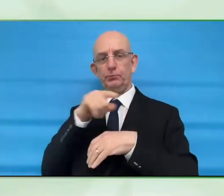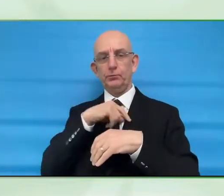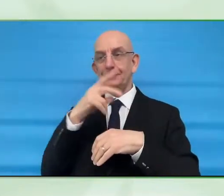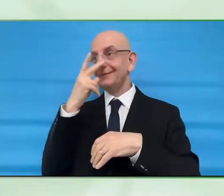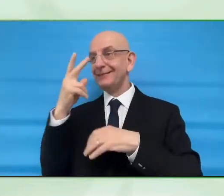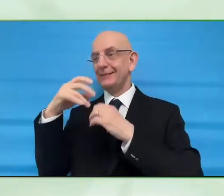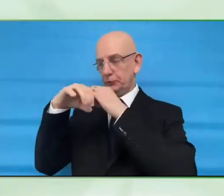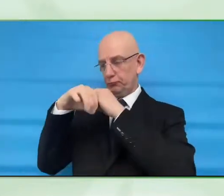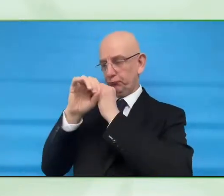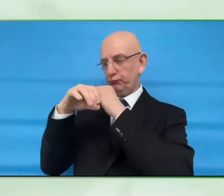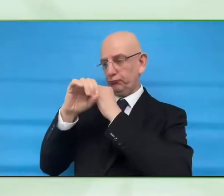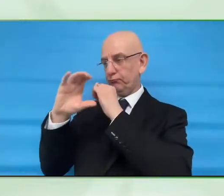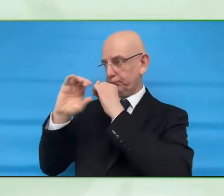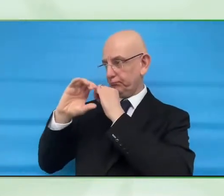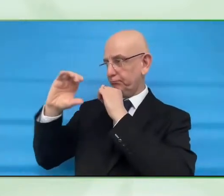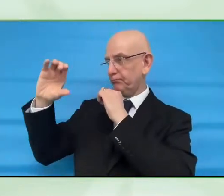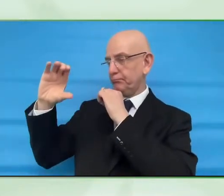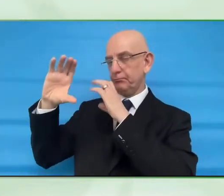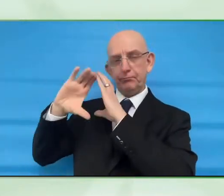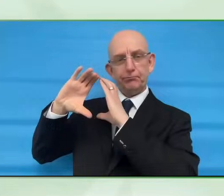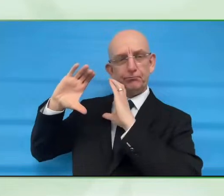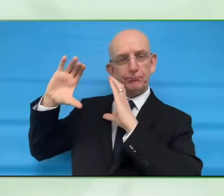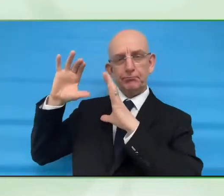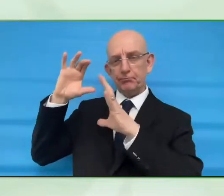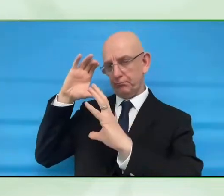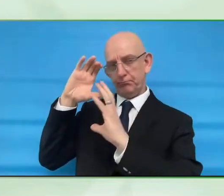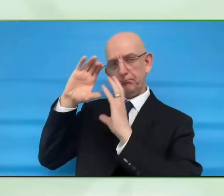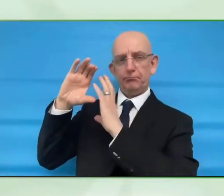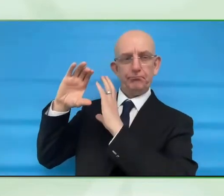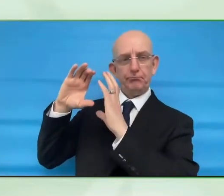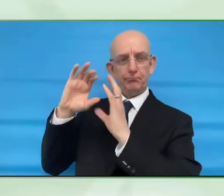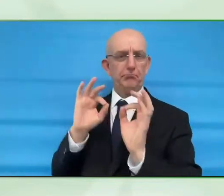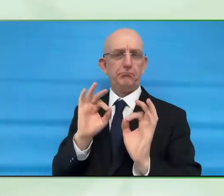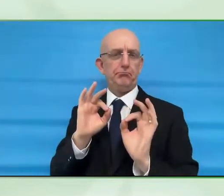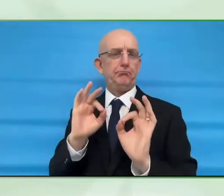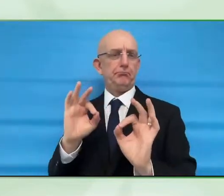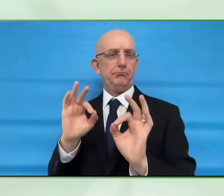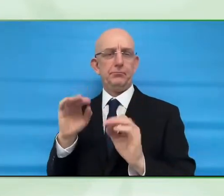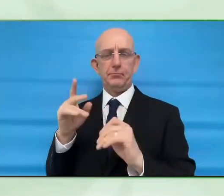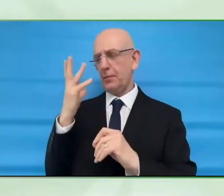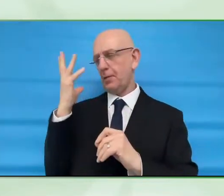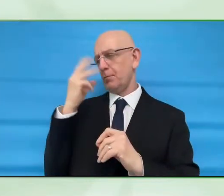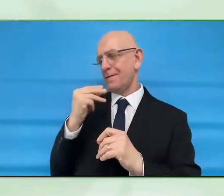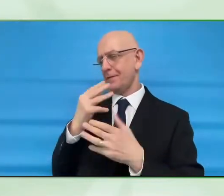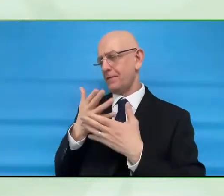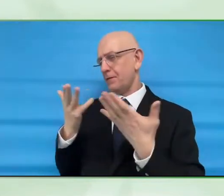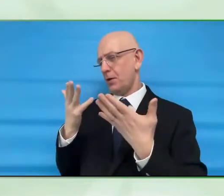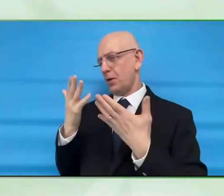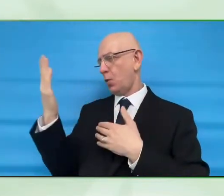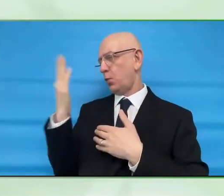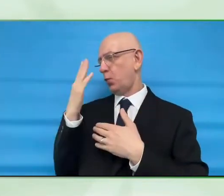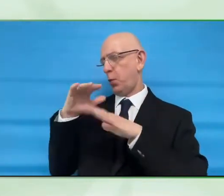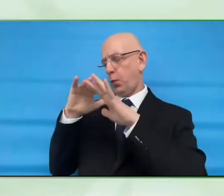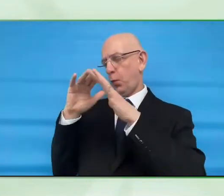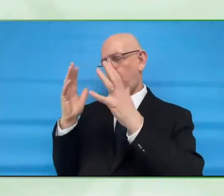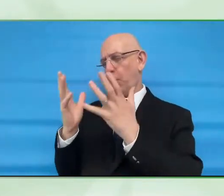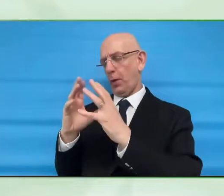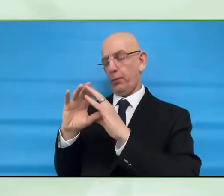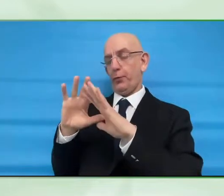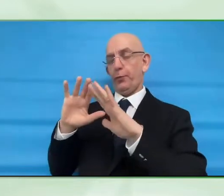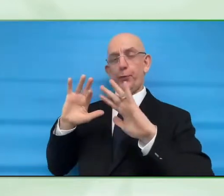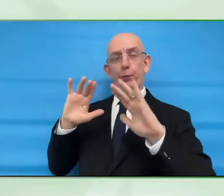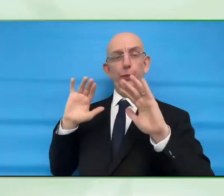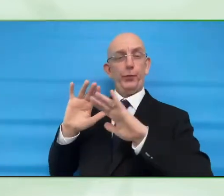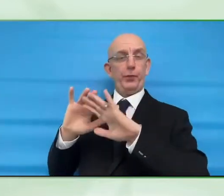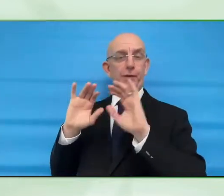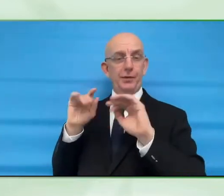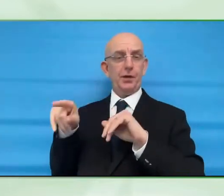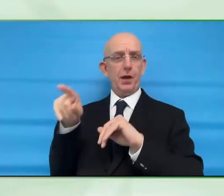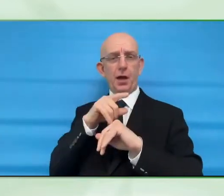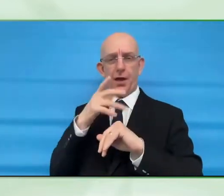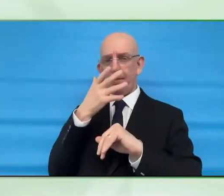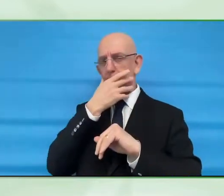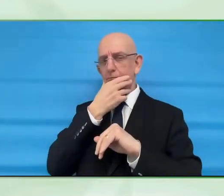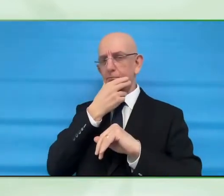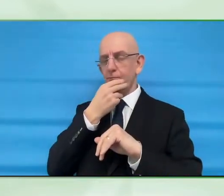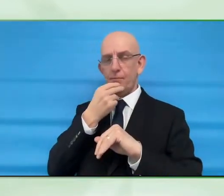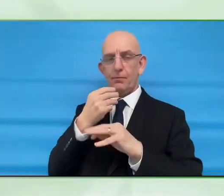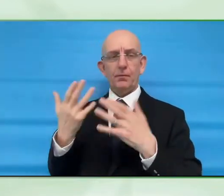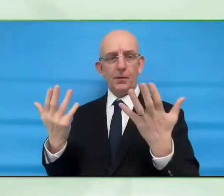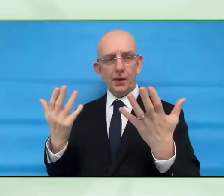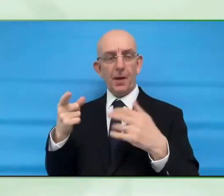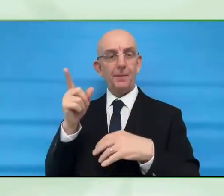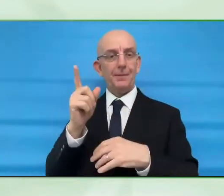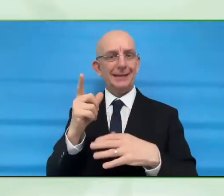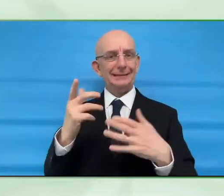appealing to people that cannot see those images stop thinking about people with different